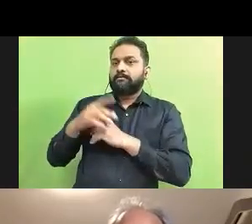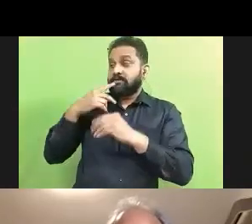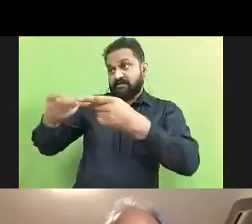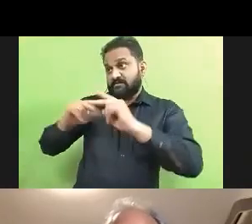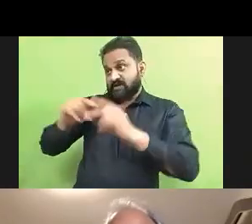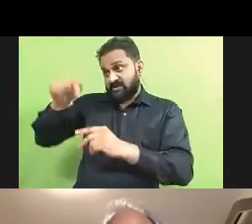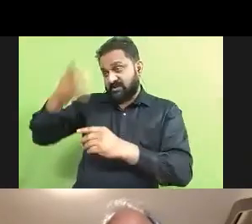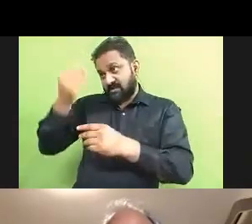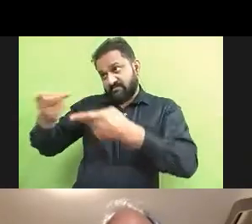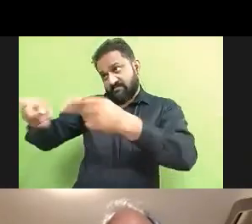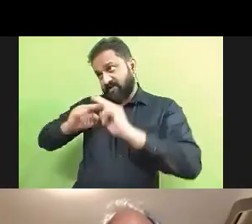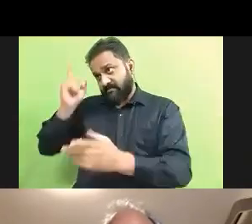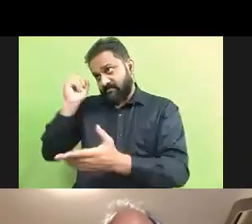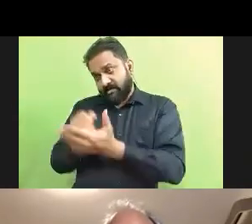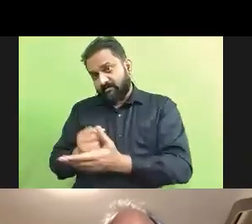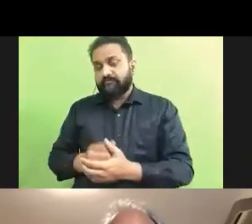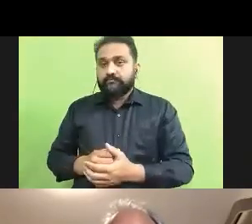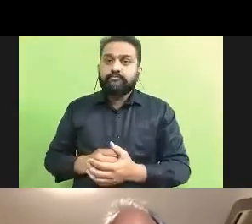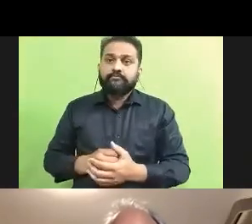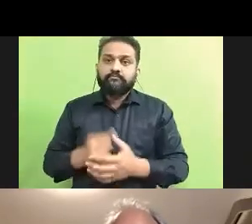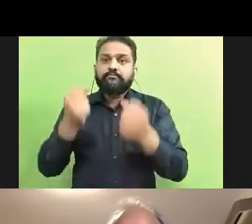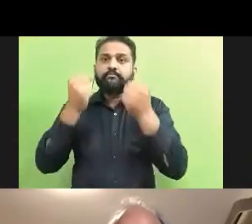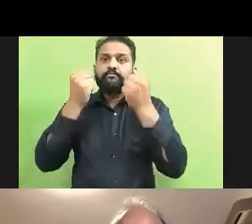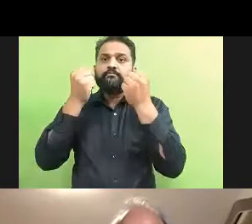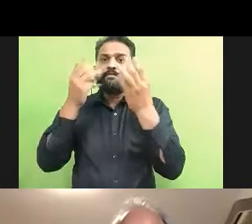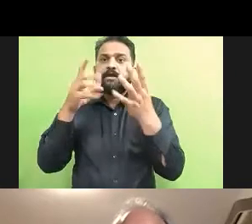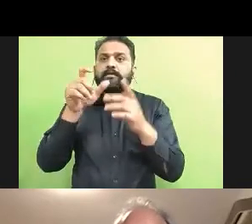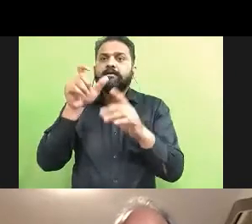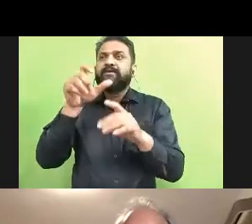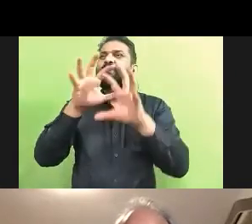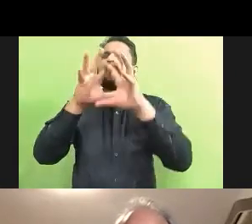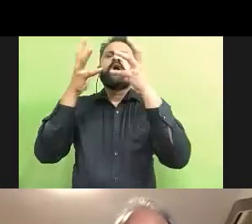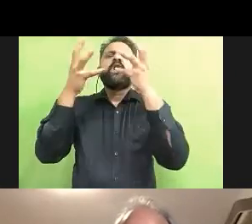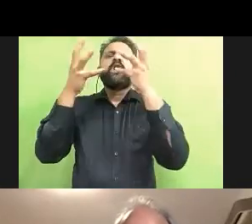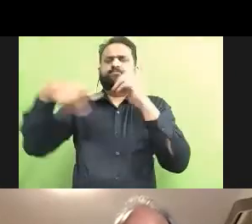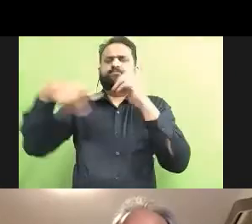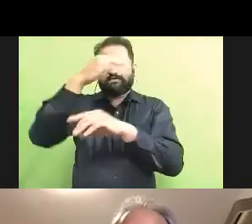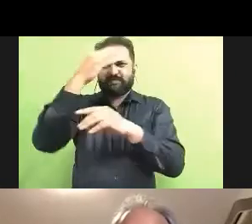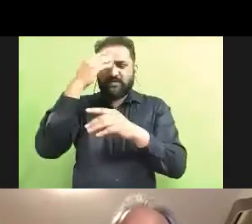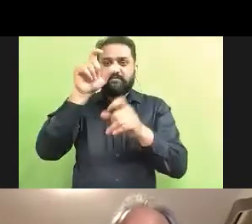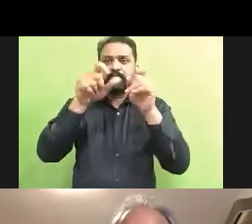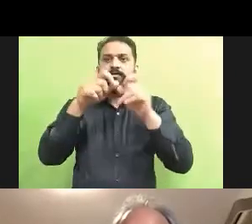so most of the part of the world when we people are celebrating christmas eve is